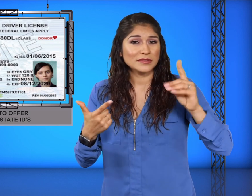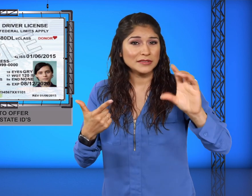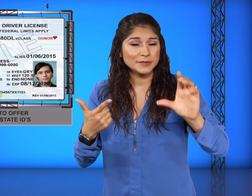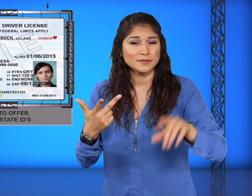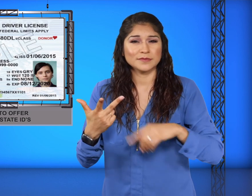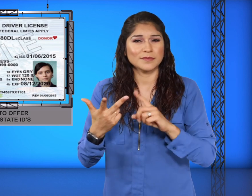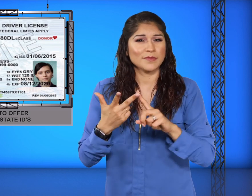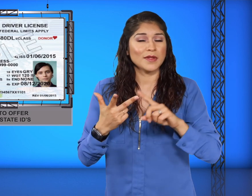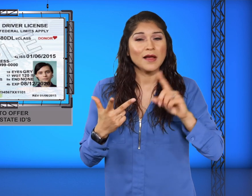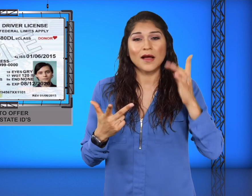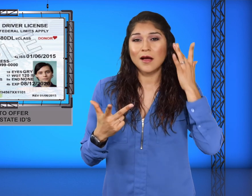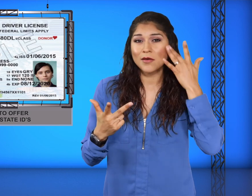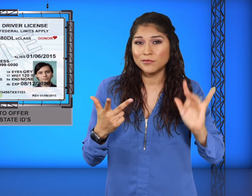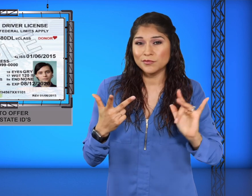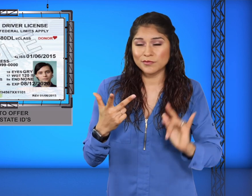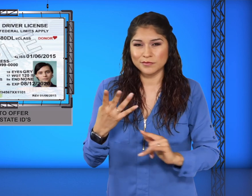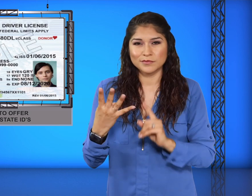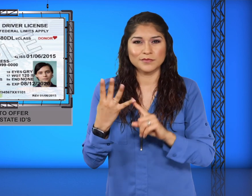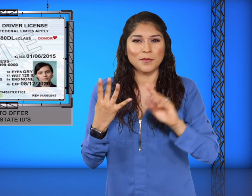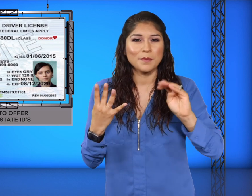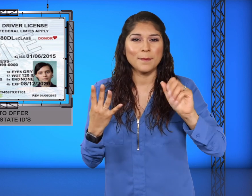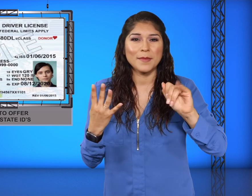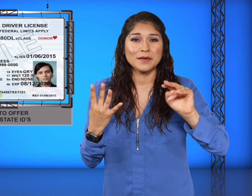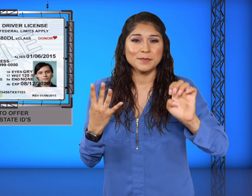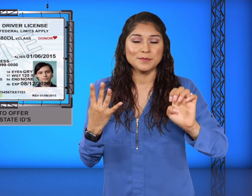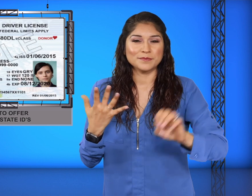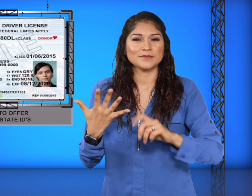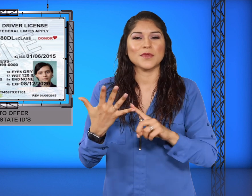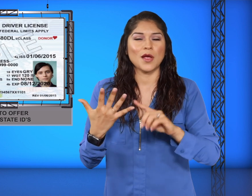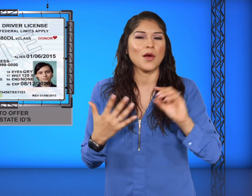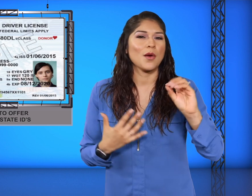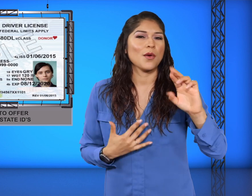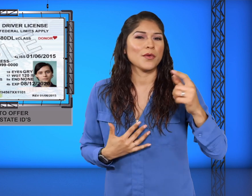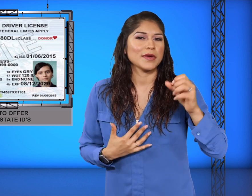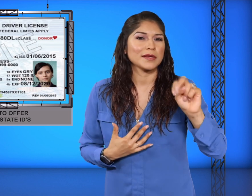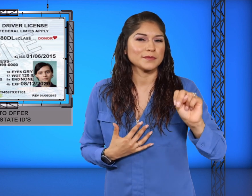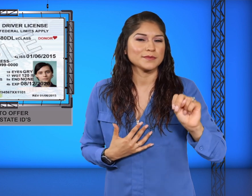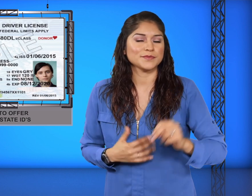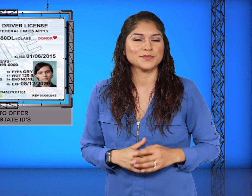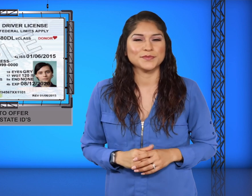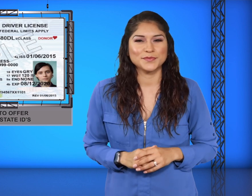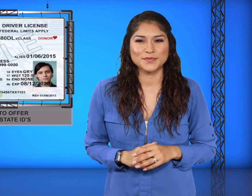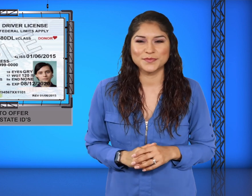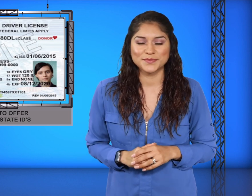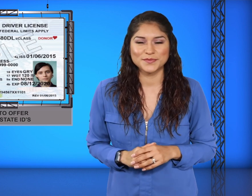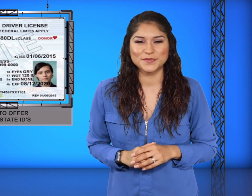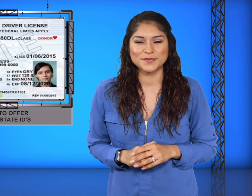Washington DC, California, Maine and Oregon.